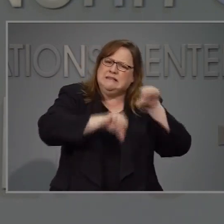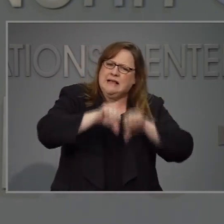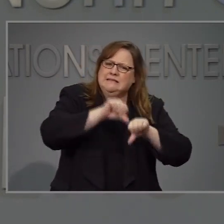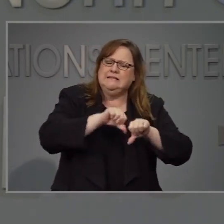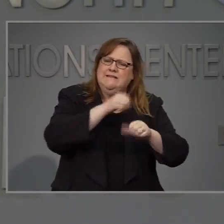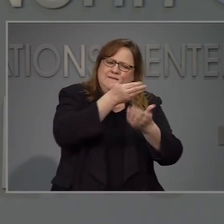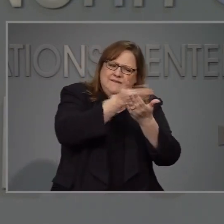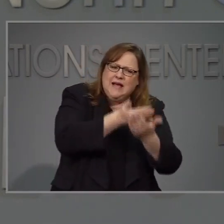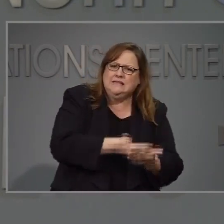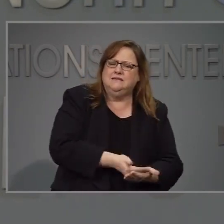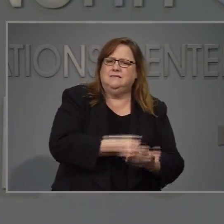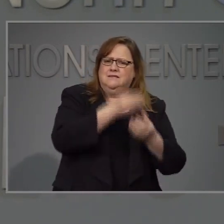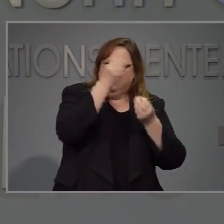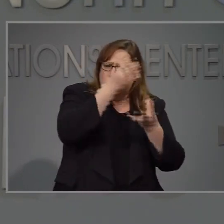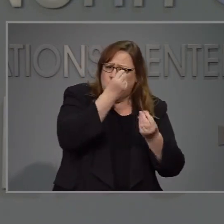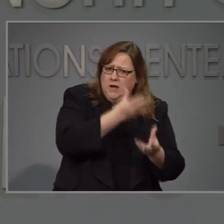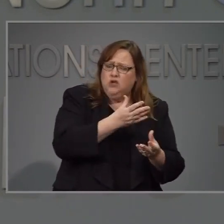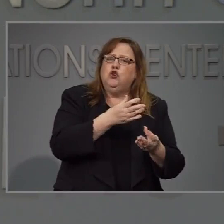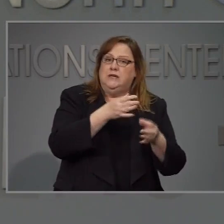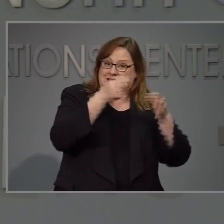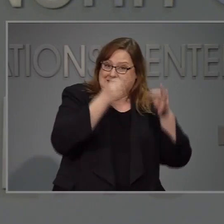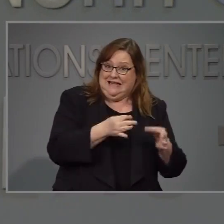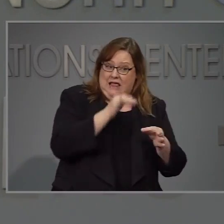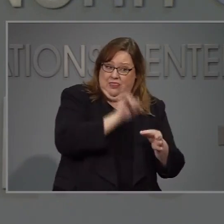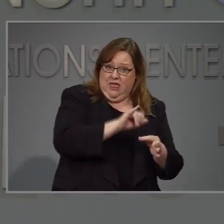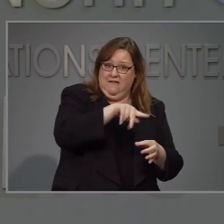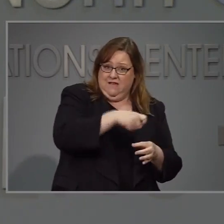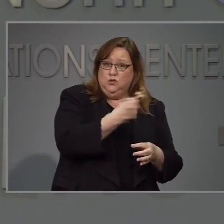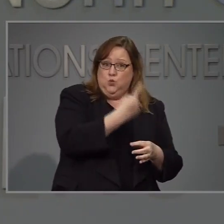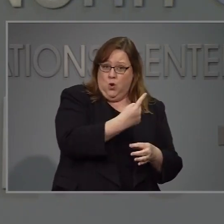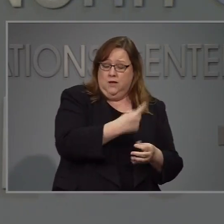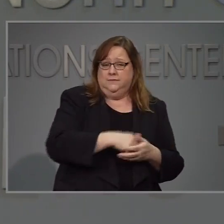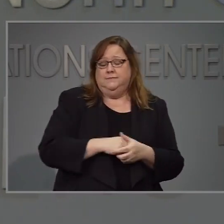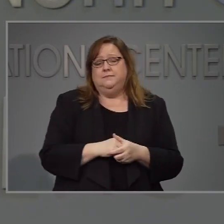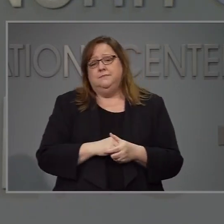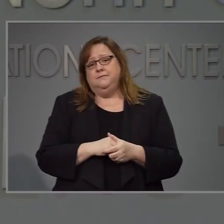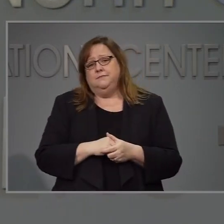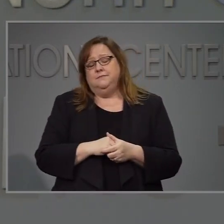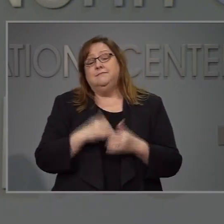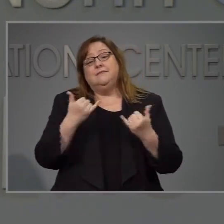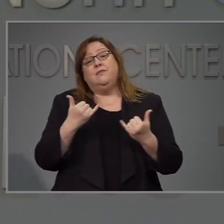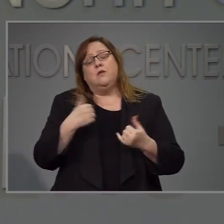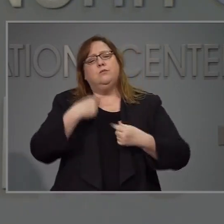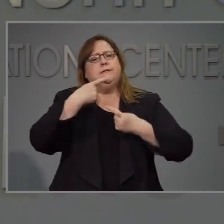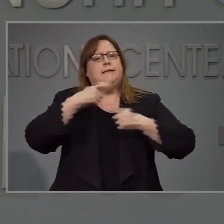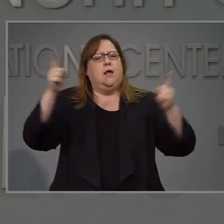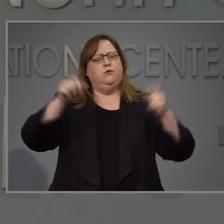OUT A PHASED APPROACH TO EASING RESTRICTIONS IN OUR STATE THAT RELIED ON DATA SCIENCE AND FACTS. 2 WEEKS AGO, WE